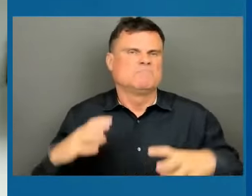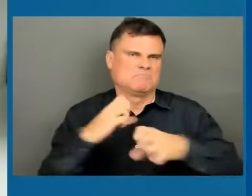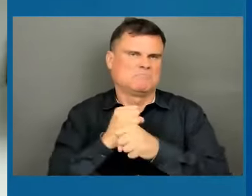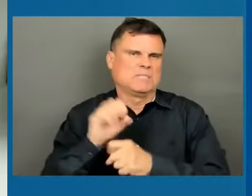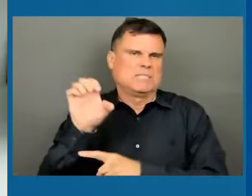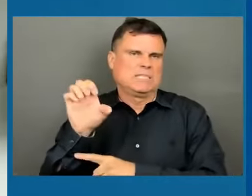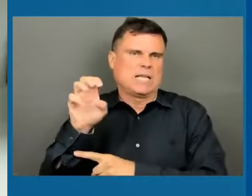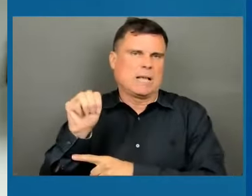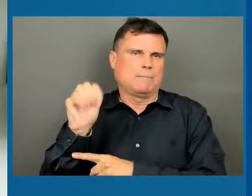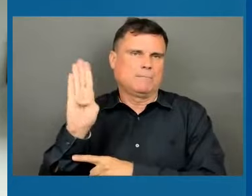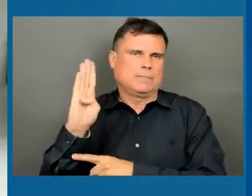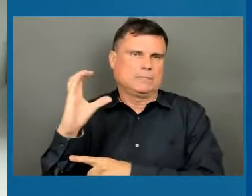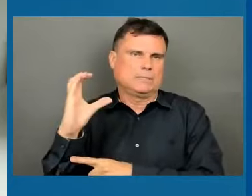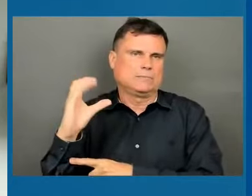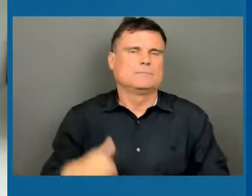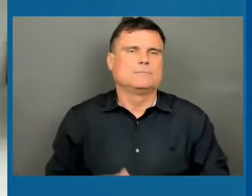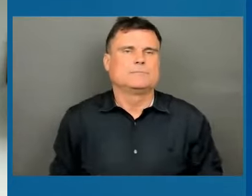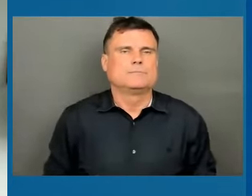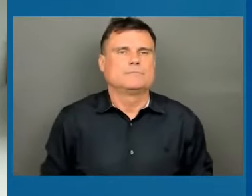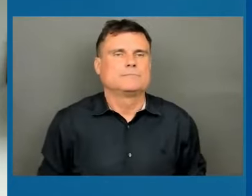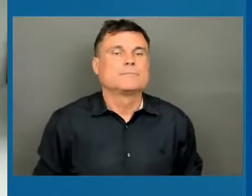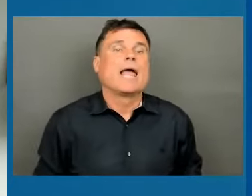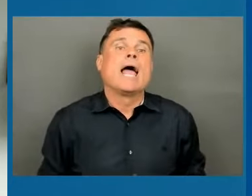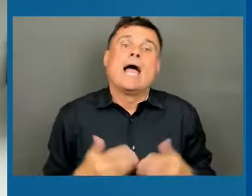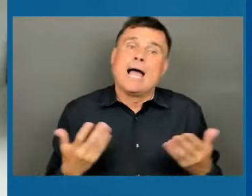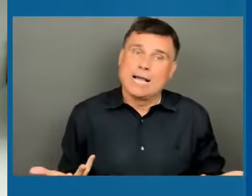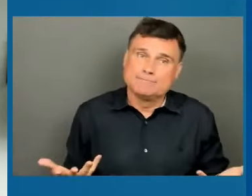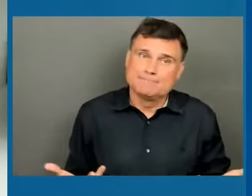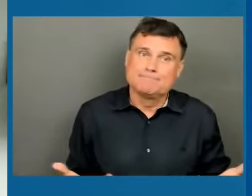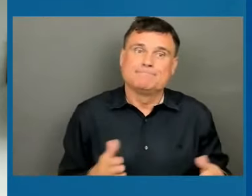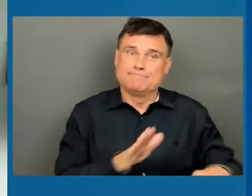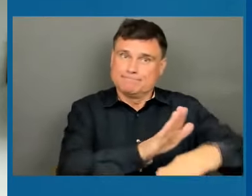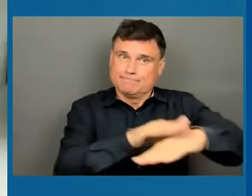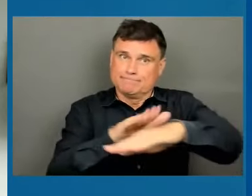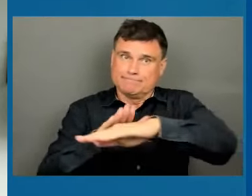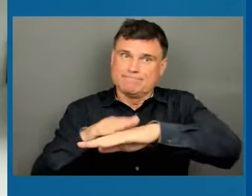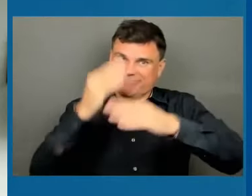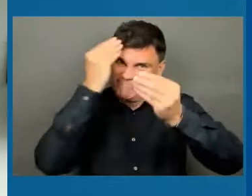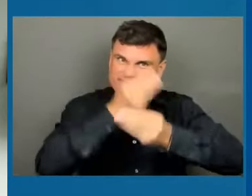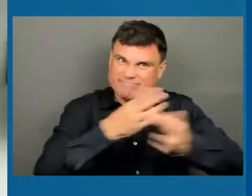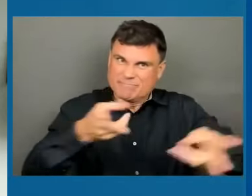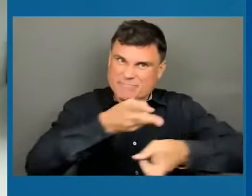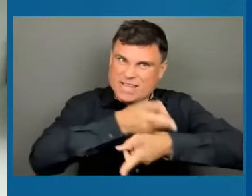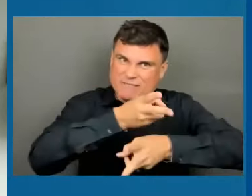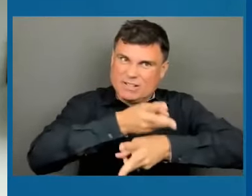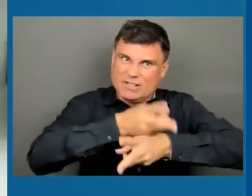could worsen new or existing flooding. British Columbians